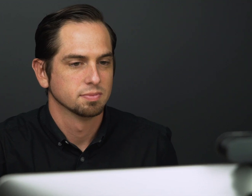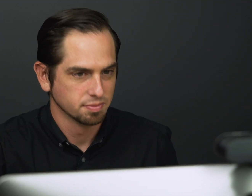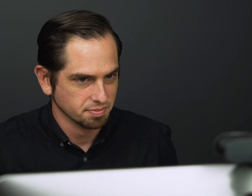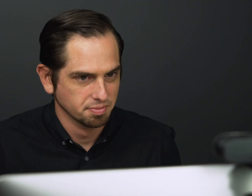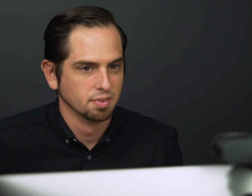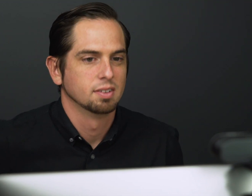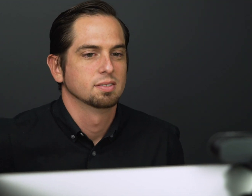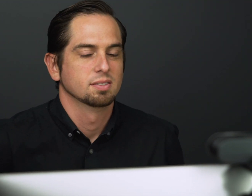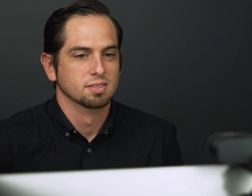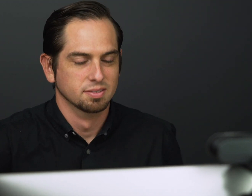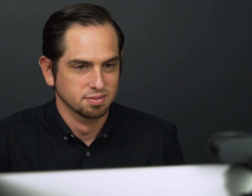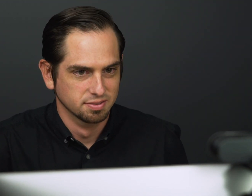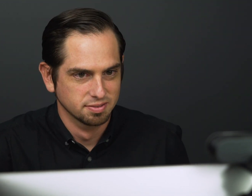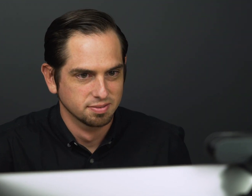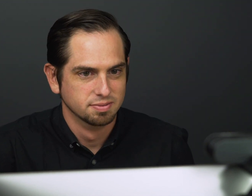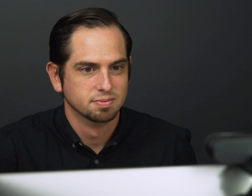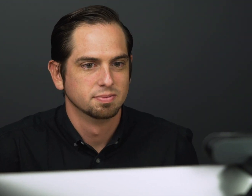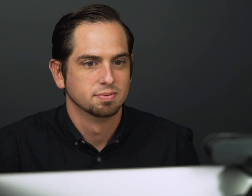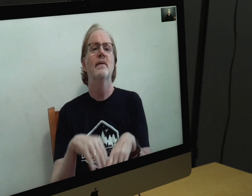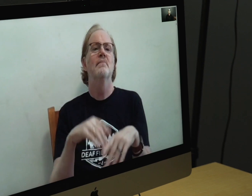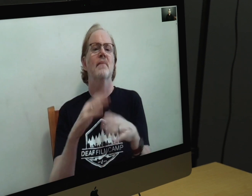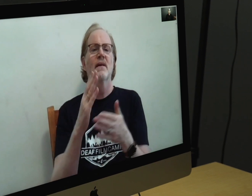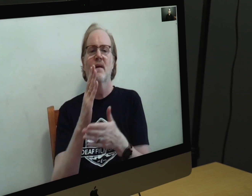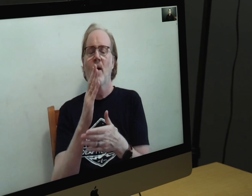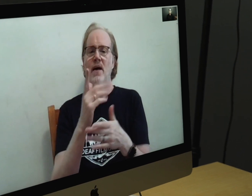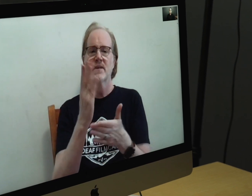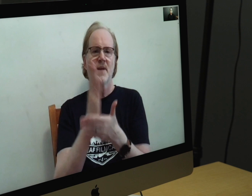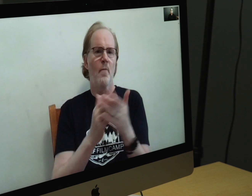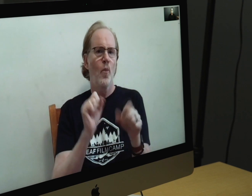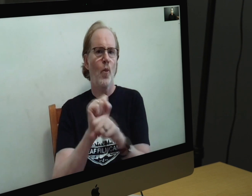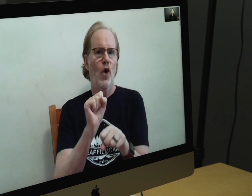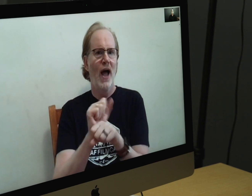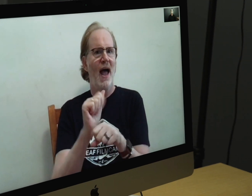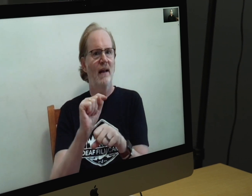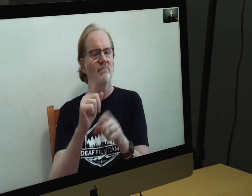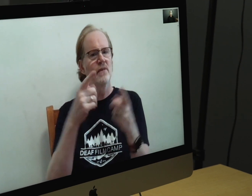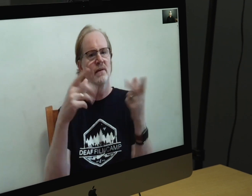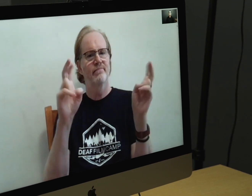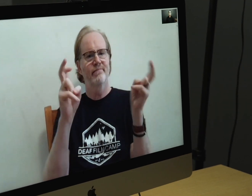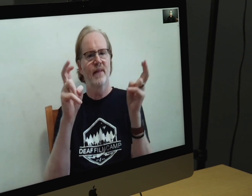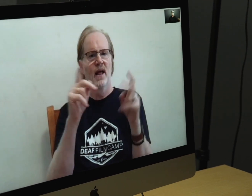(Narrator) The Daily Moth is one of only a handful of professional ASL news platforms.